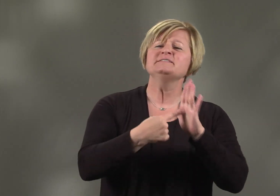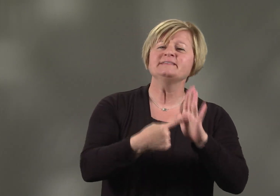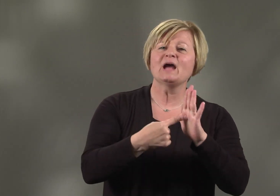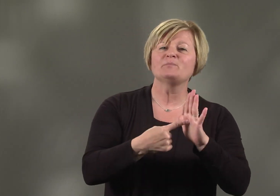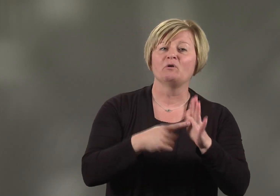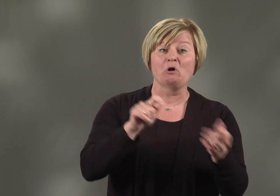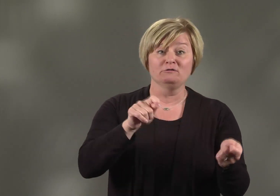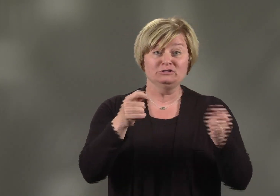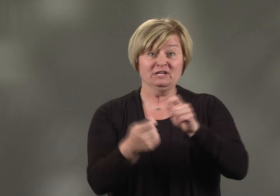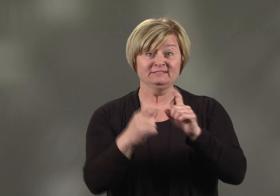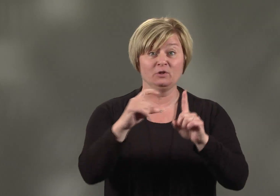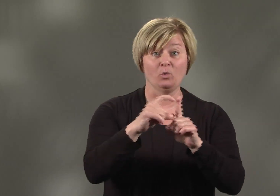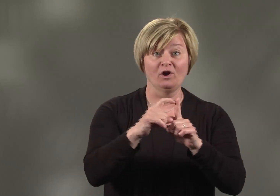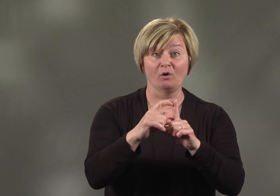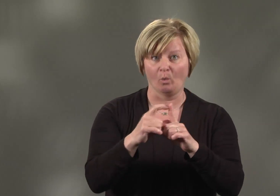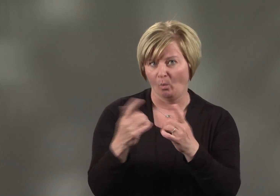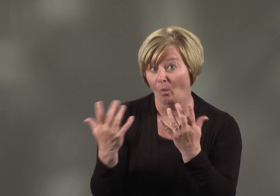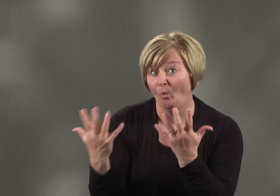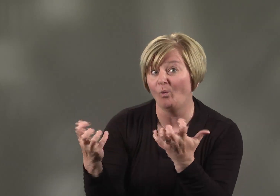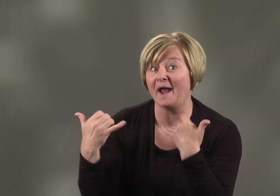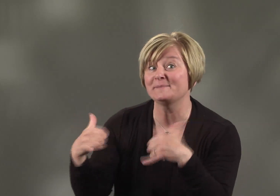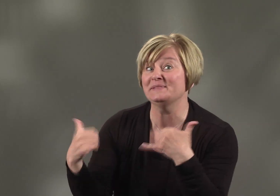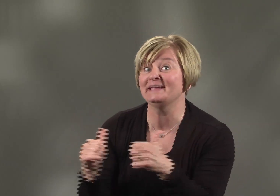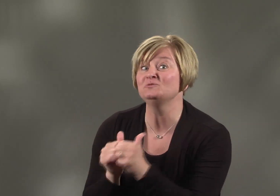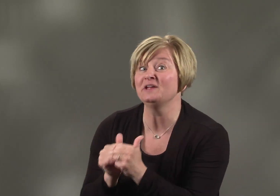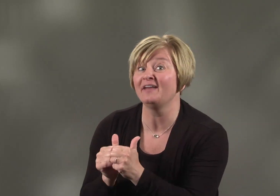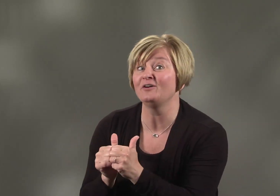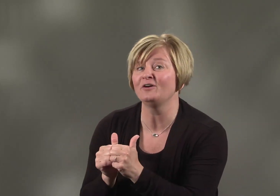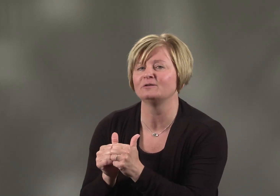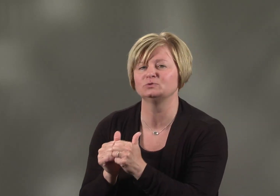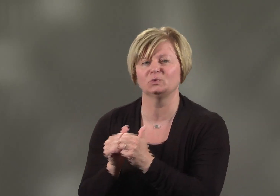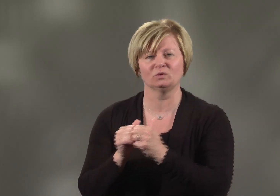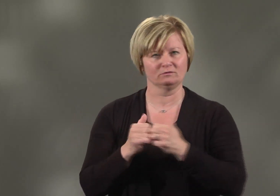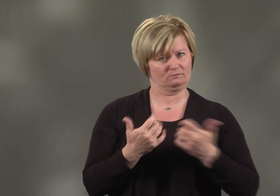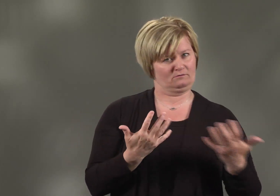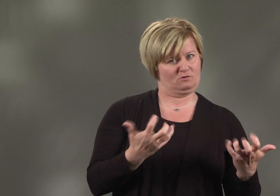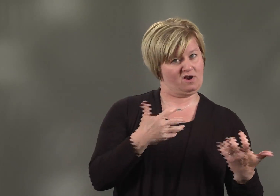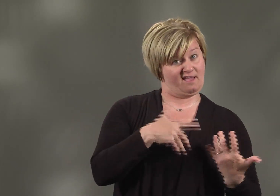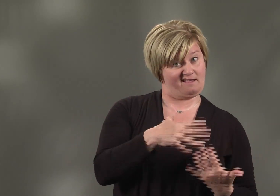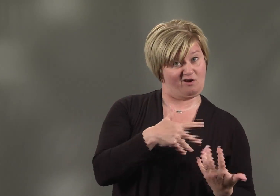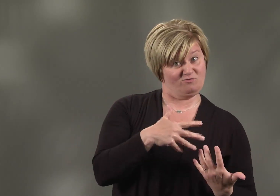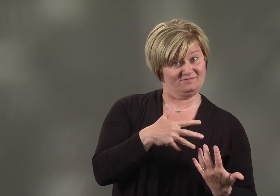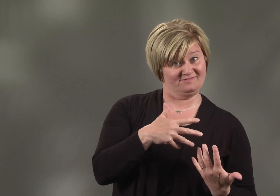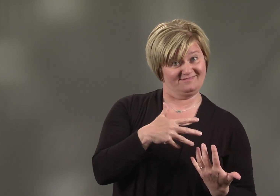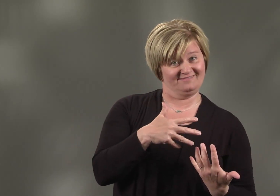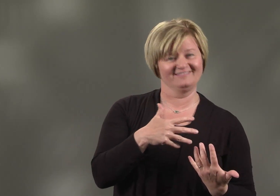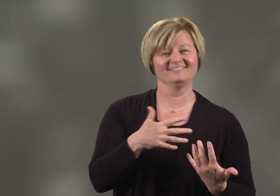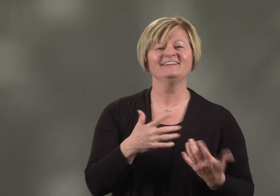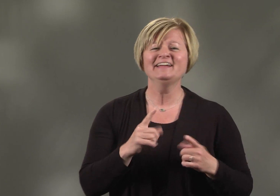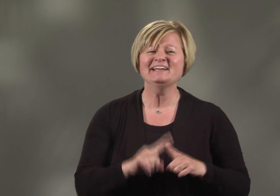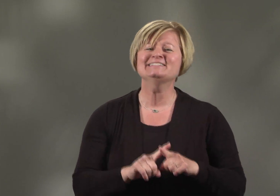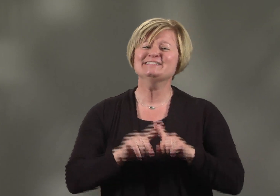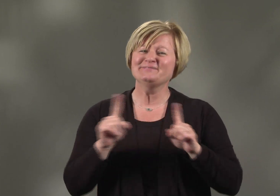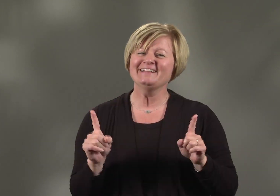For example, changing the words, "Do you want to play together?" to, "Do you want to hang out?"